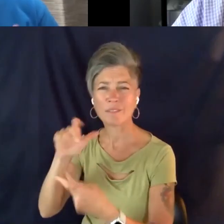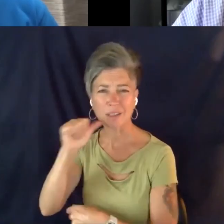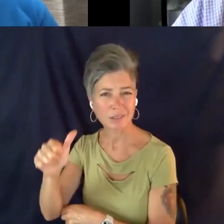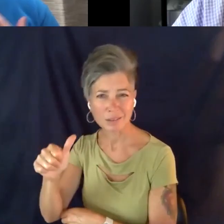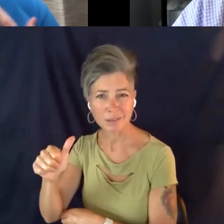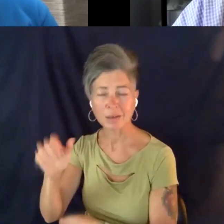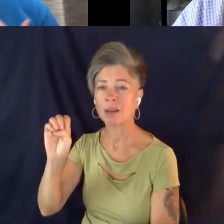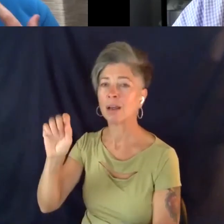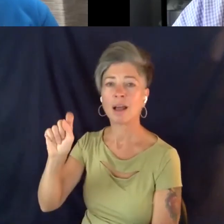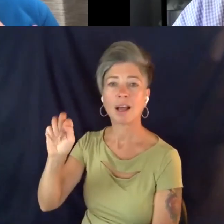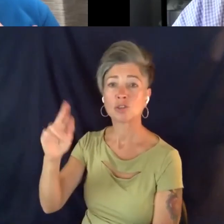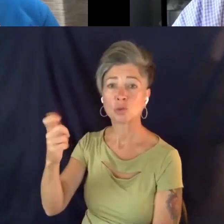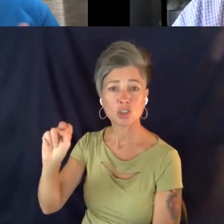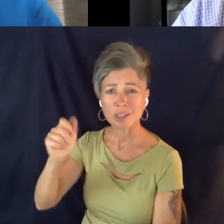but how do we help move that along?